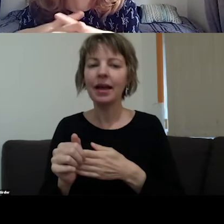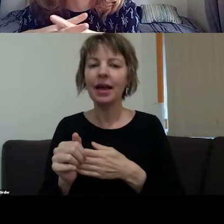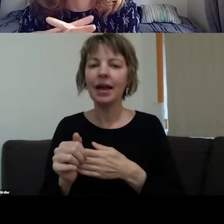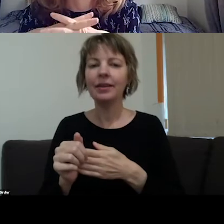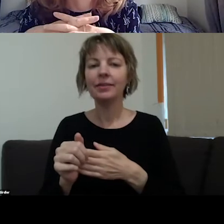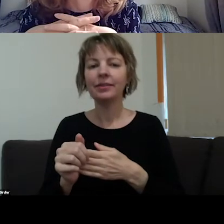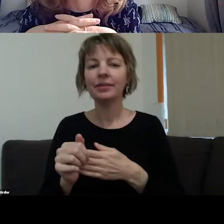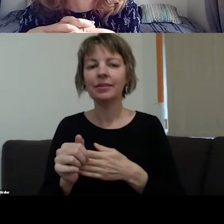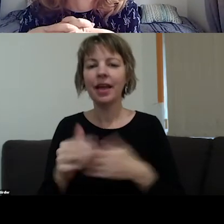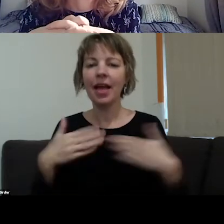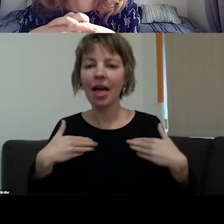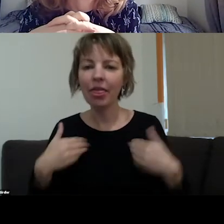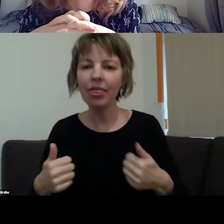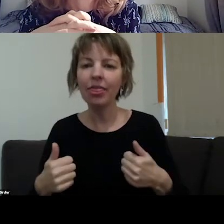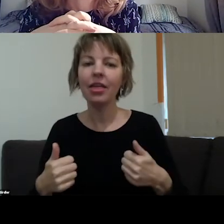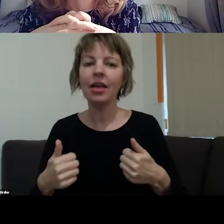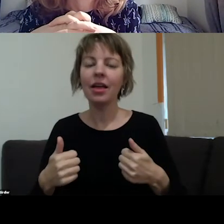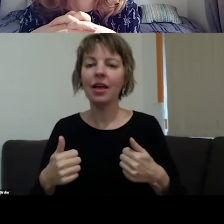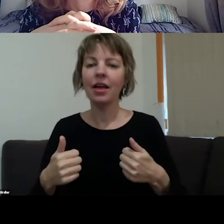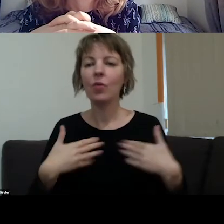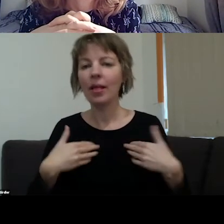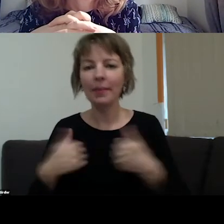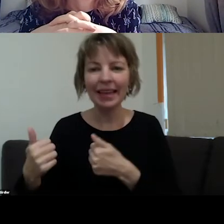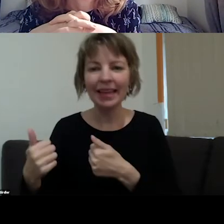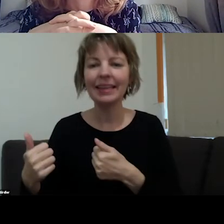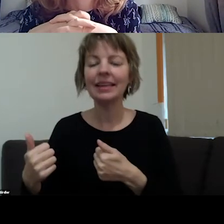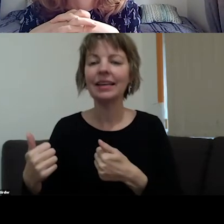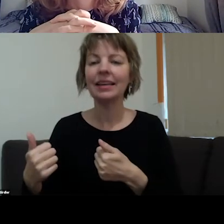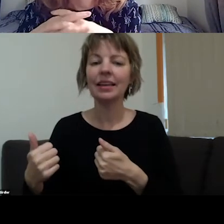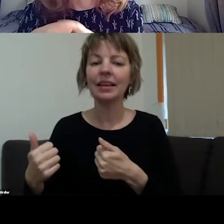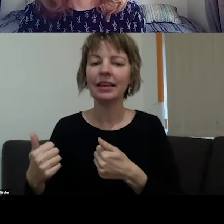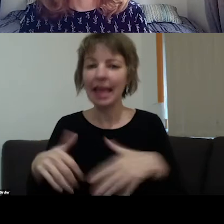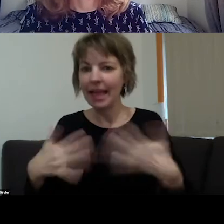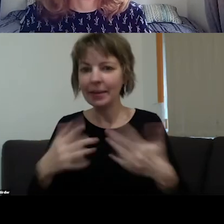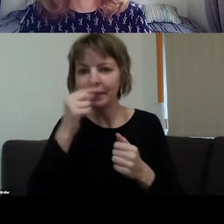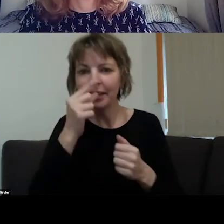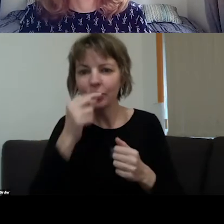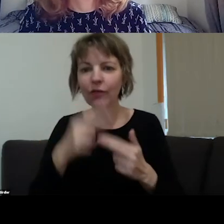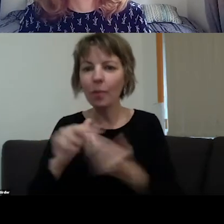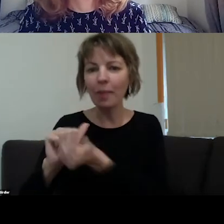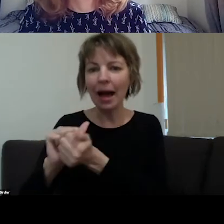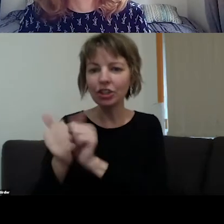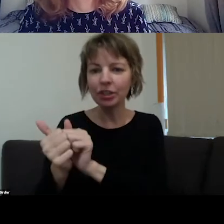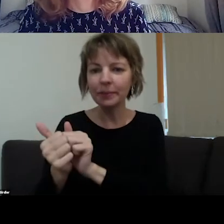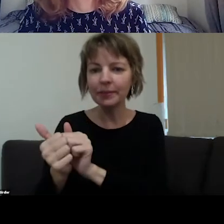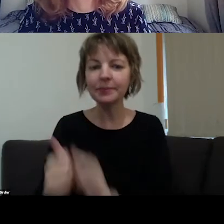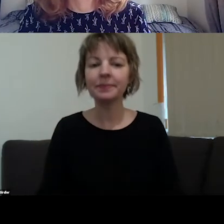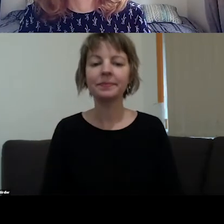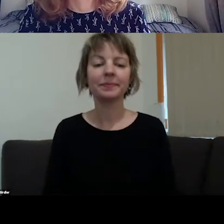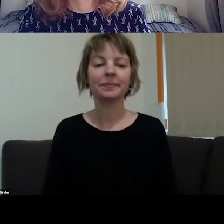for partnerships to kind of support that? Yeah, could I just also just